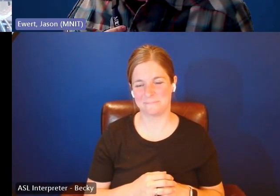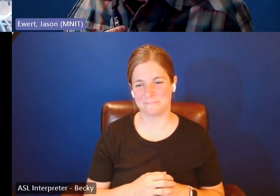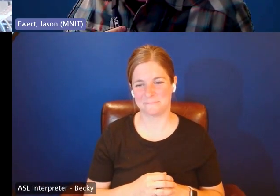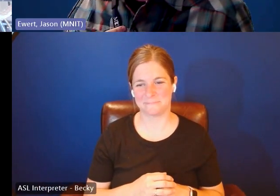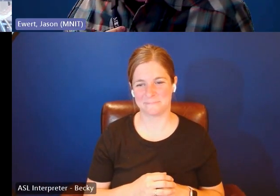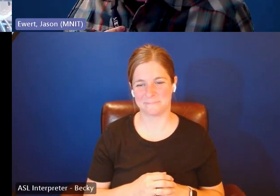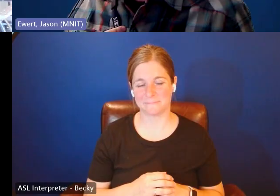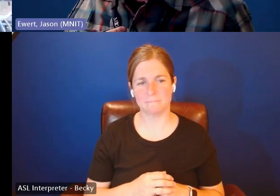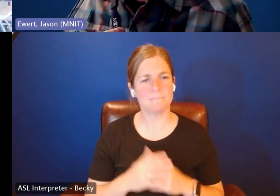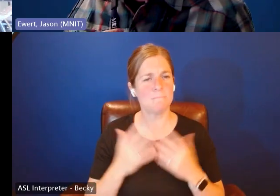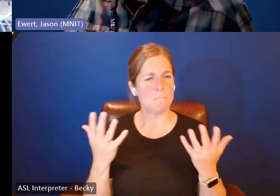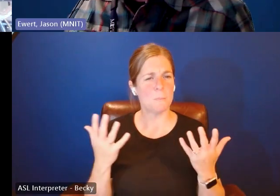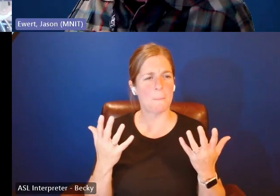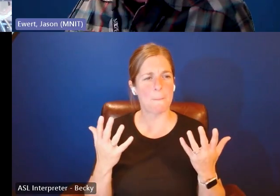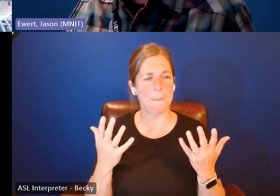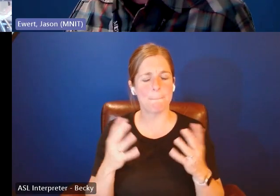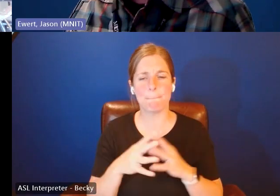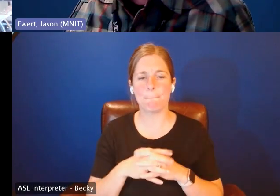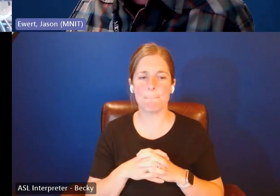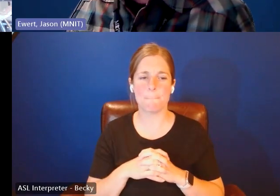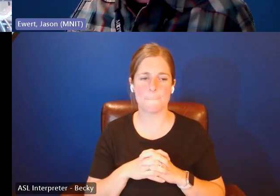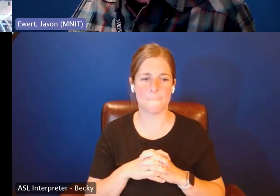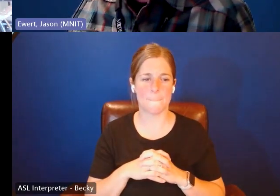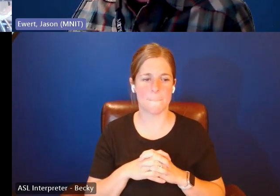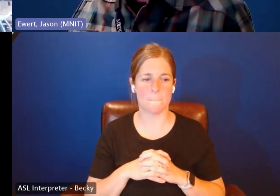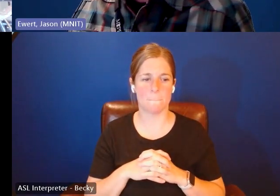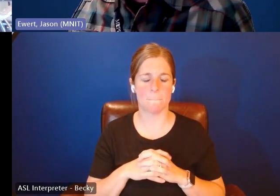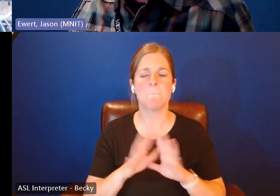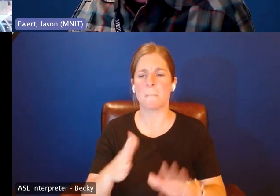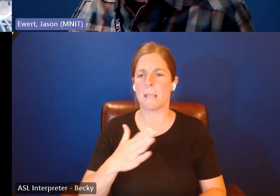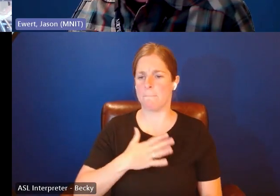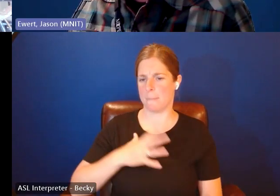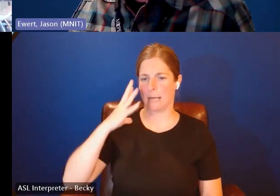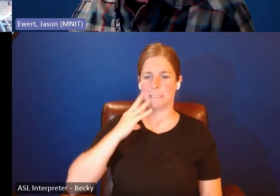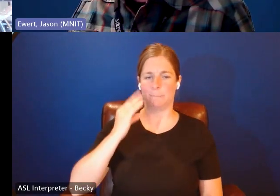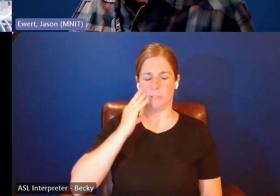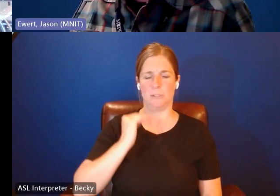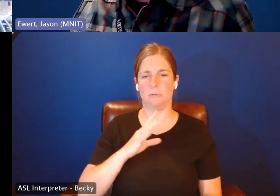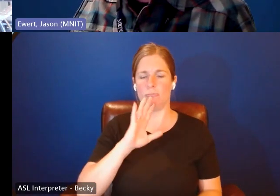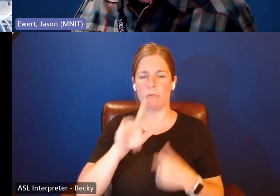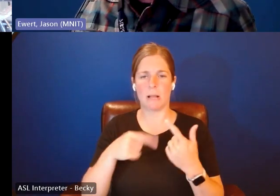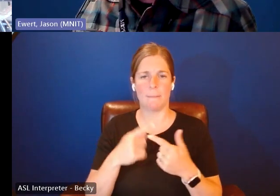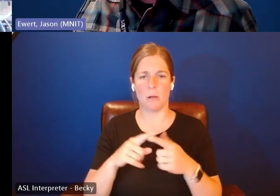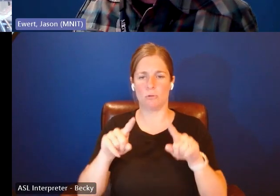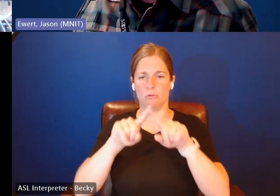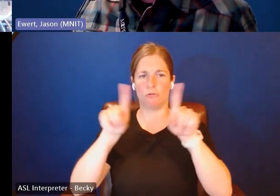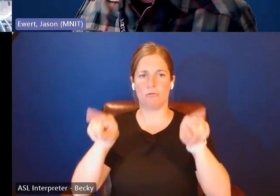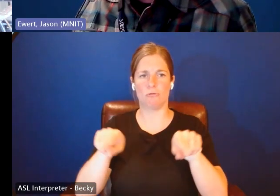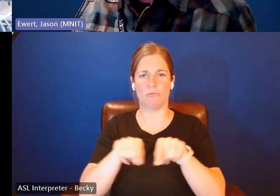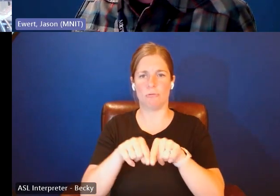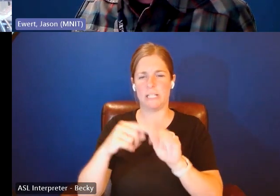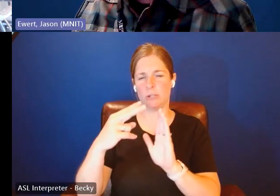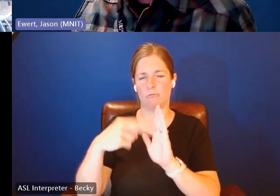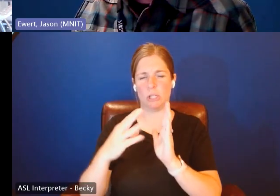Let's start. So my experience with screen readers is primarily through testing.